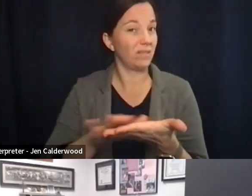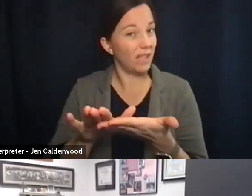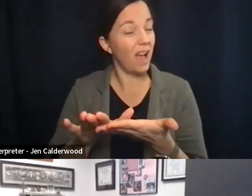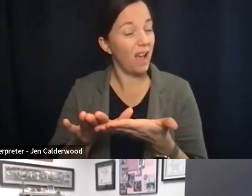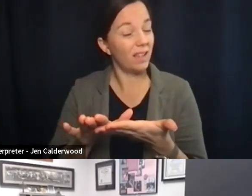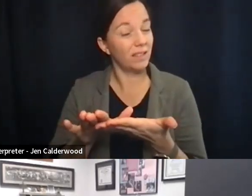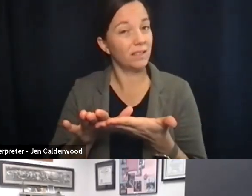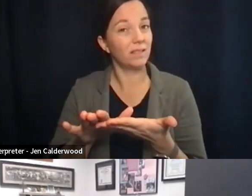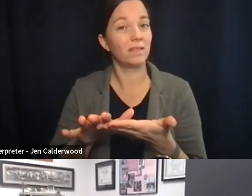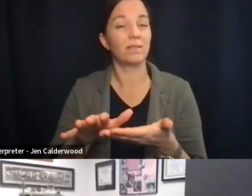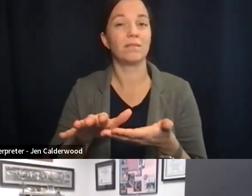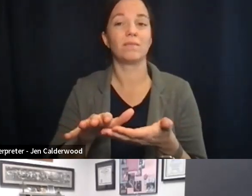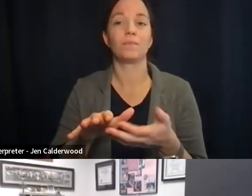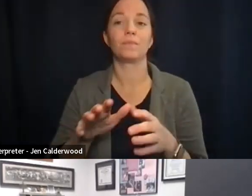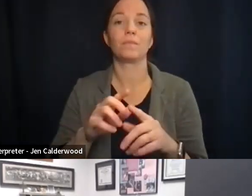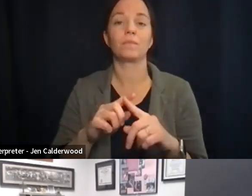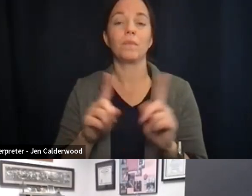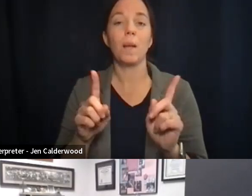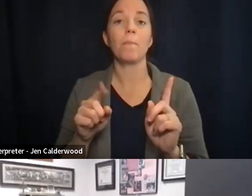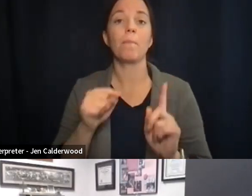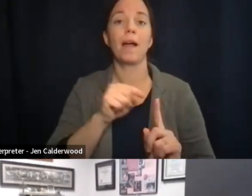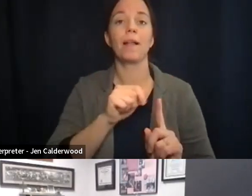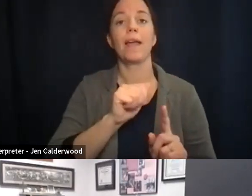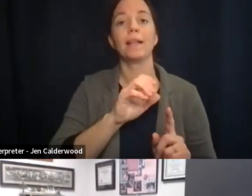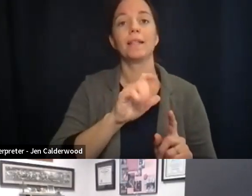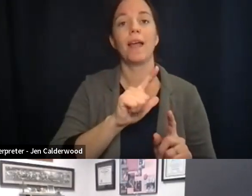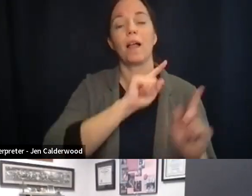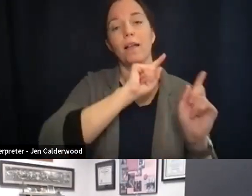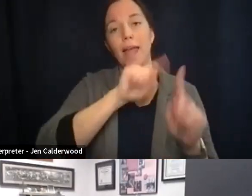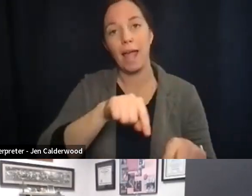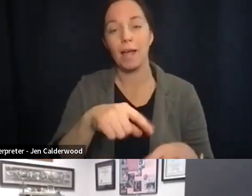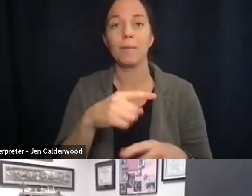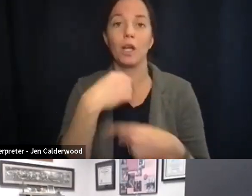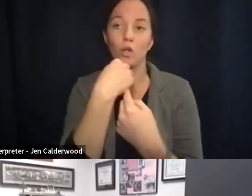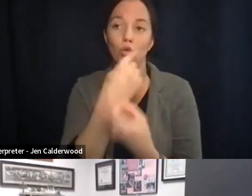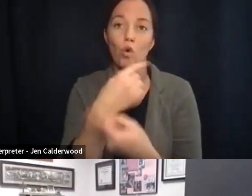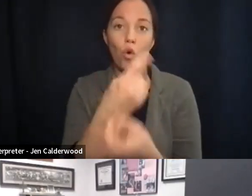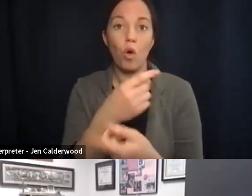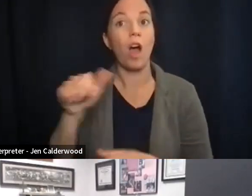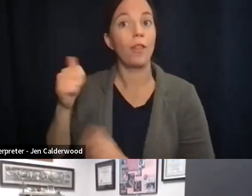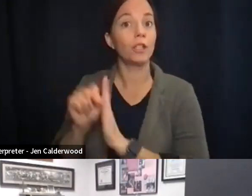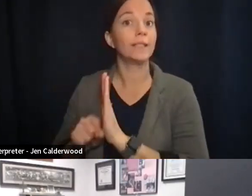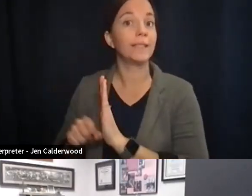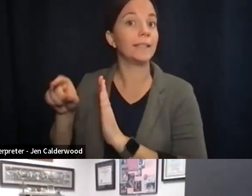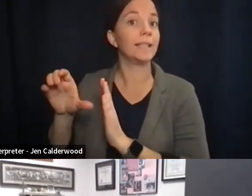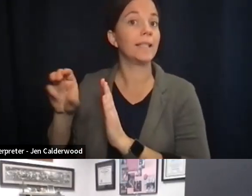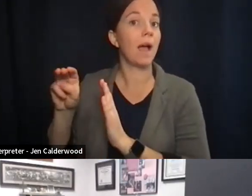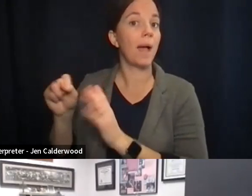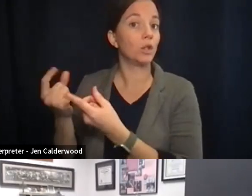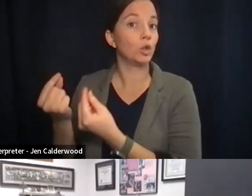Is looking for, and how this works, it's been a it's been actually pretty refreshing. It's been actually pretty refreshing. But they came in, and they told us, here's what has happened.